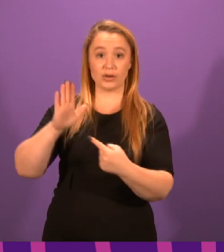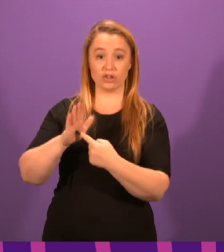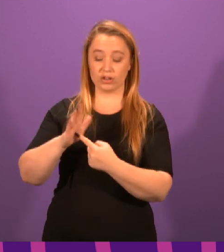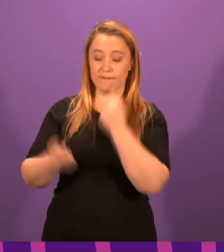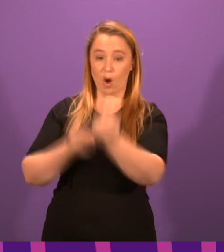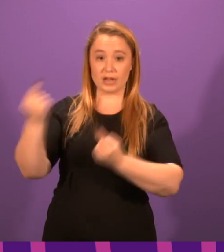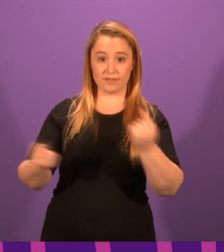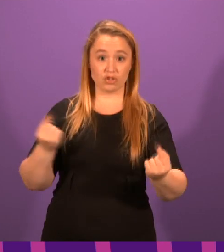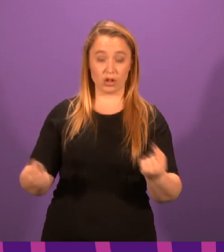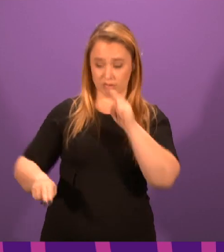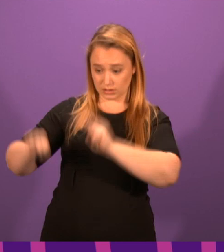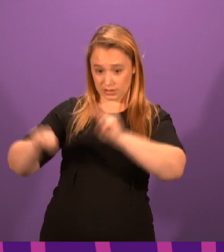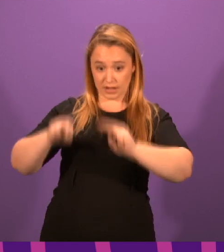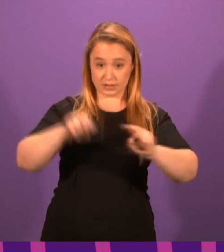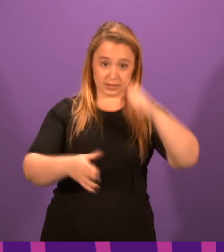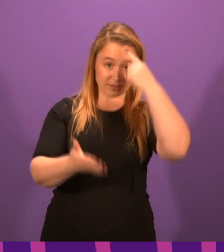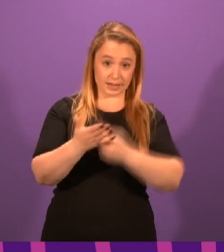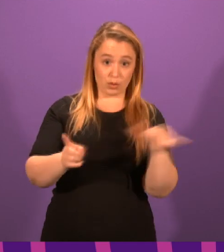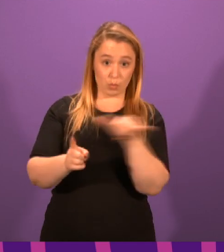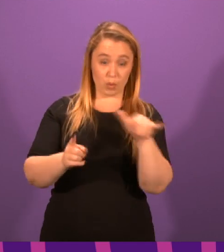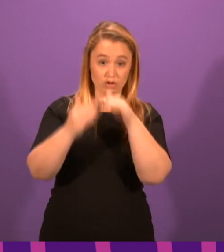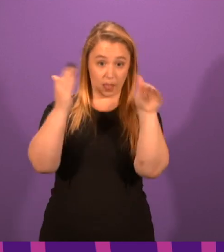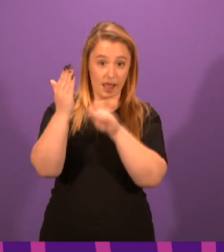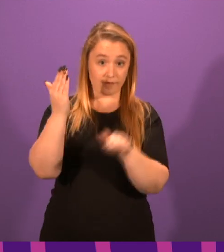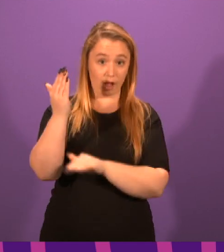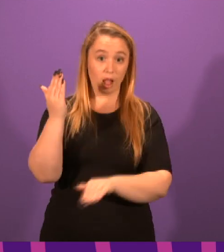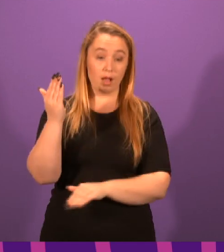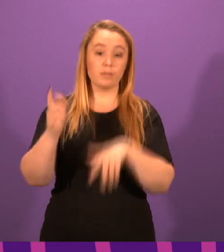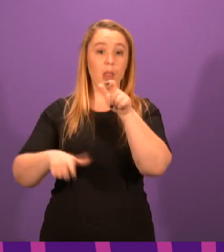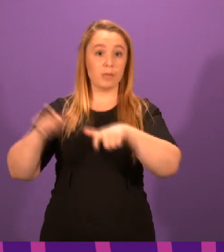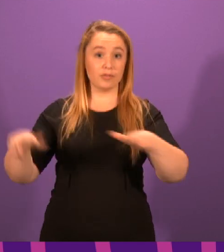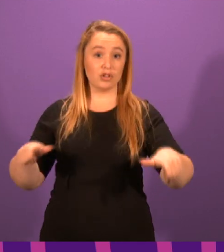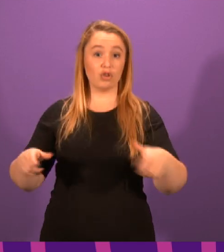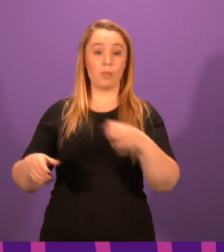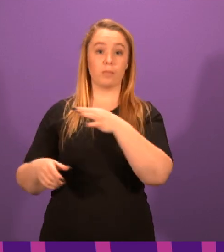most important people who will need to know what the situation is will be patients themselves. I am